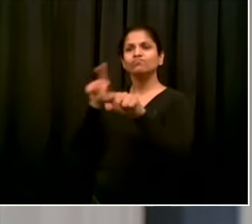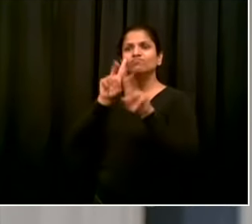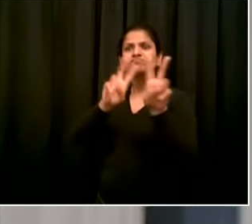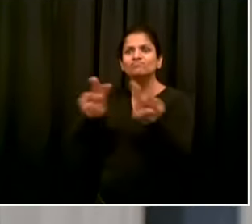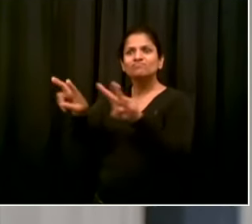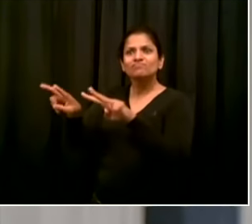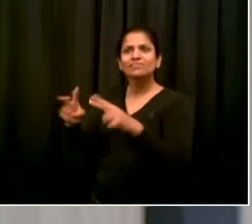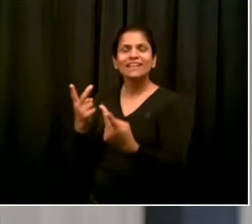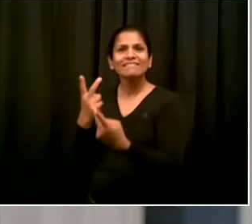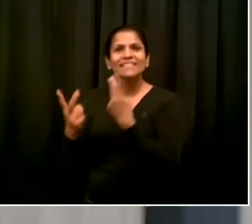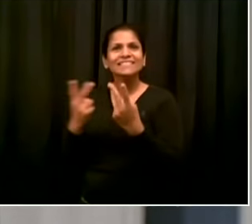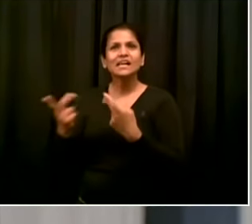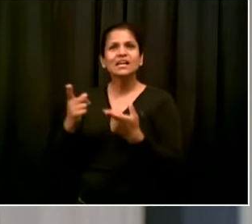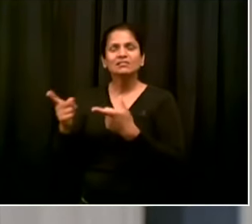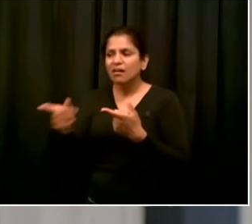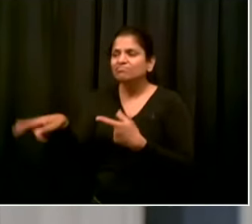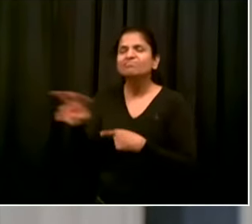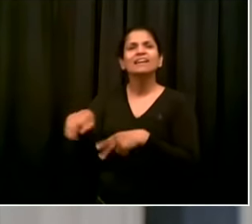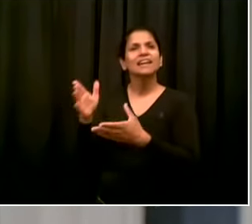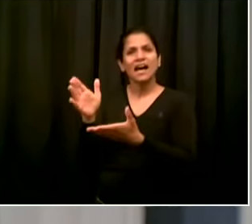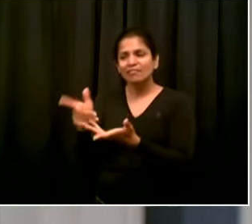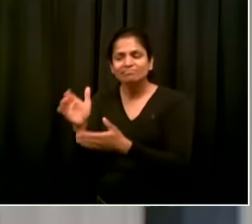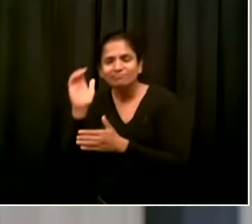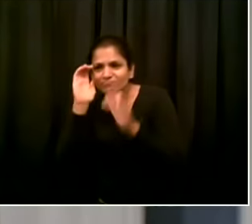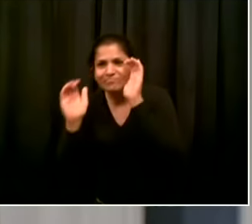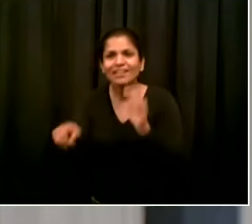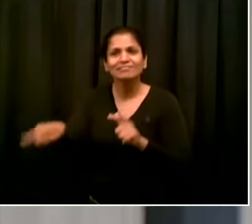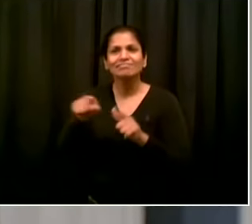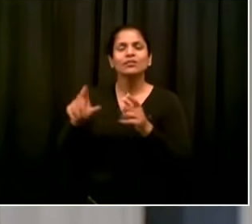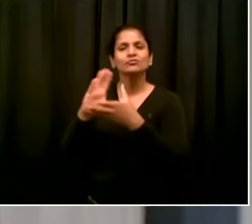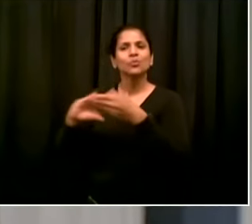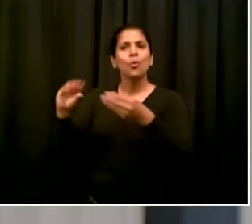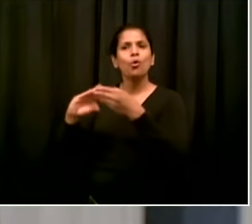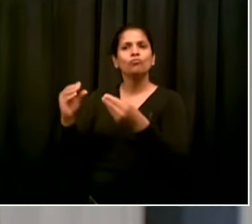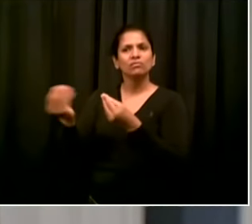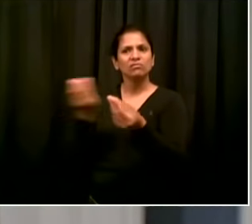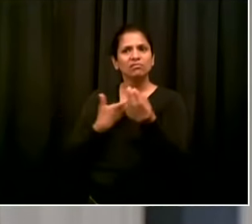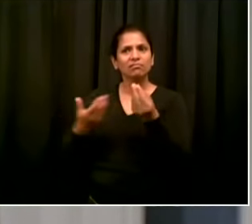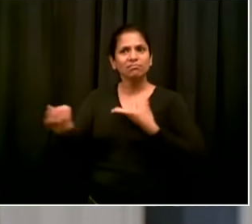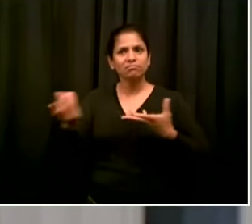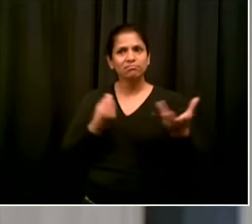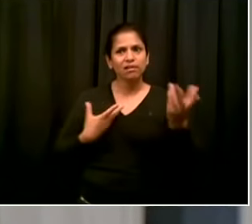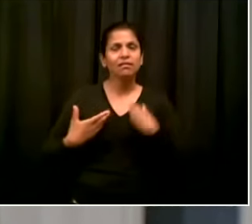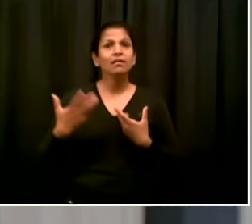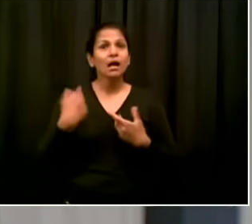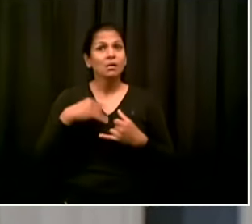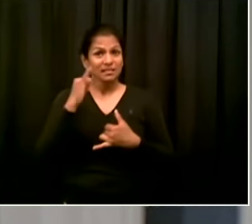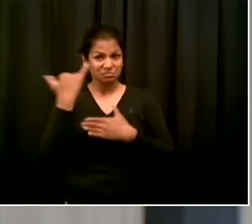FM ROTHE CLASSROOM TO MONITORING E TH